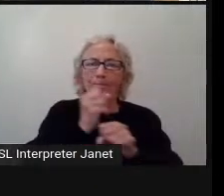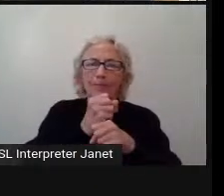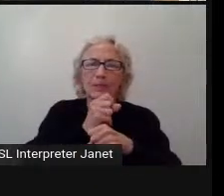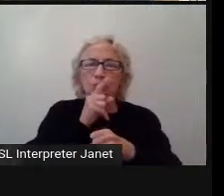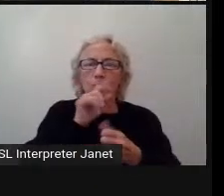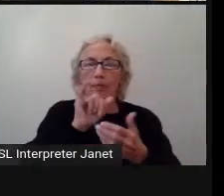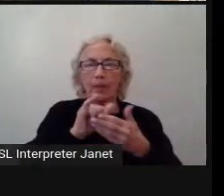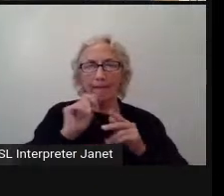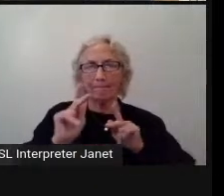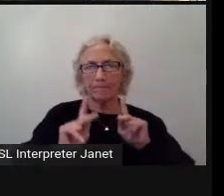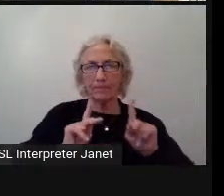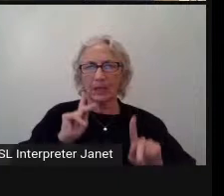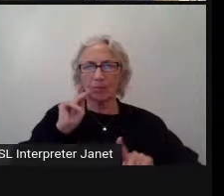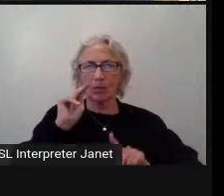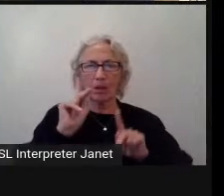Even though we are trying to